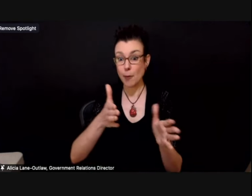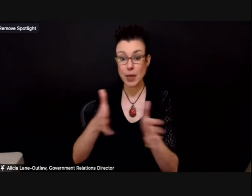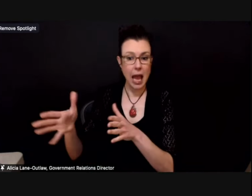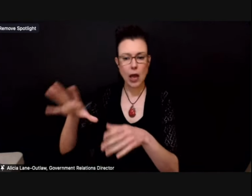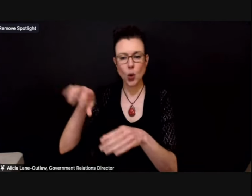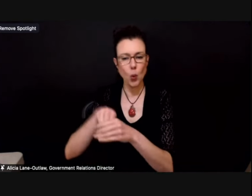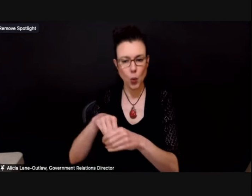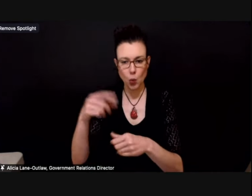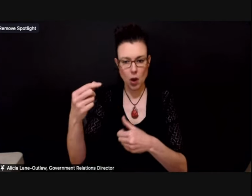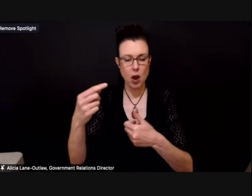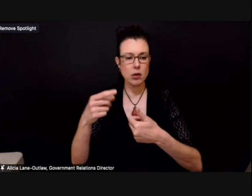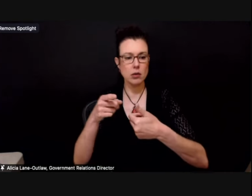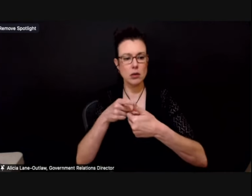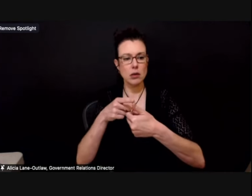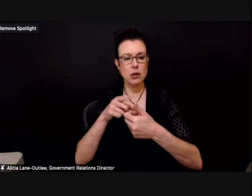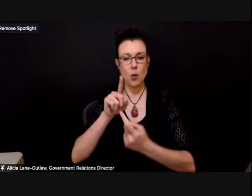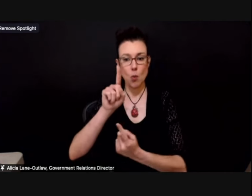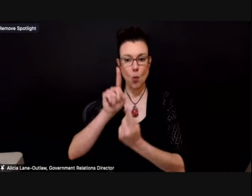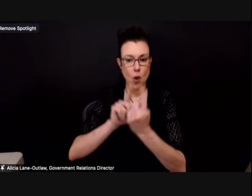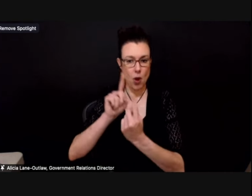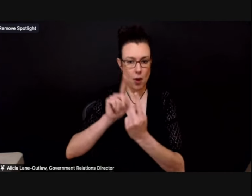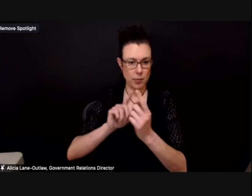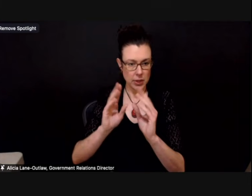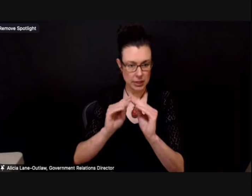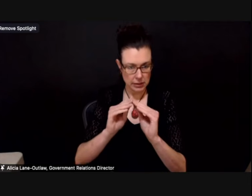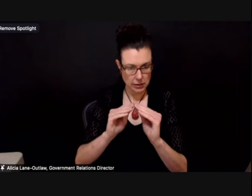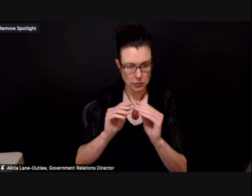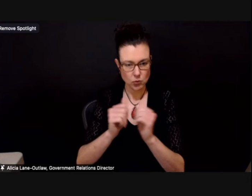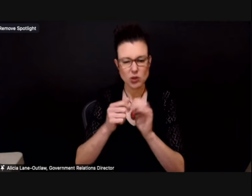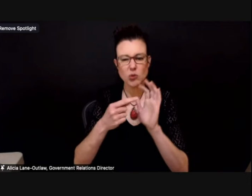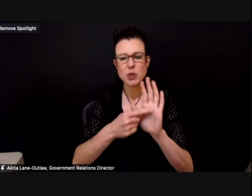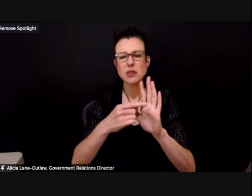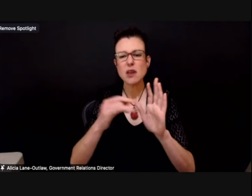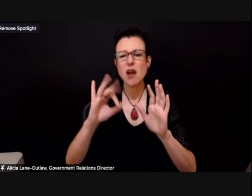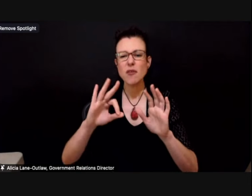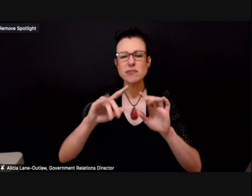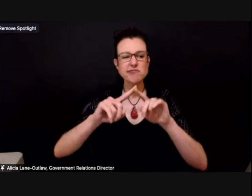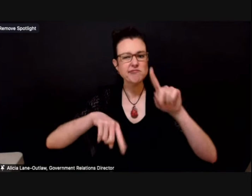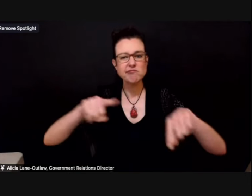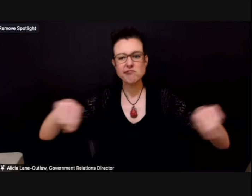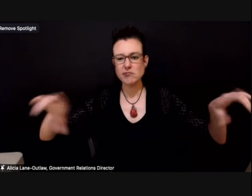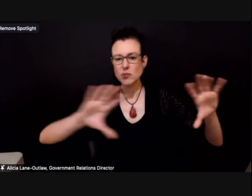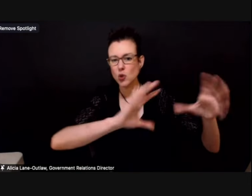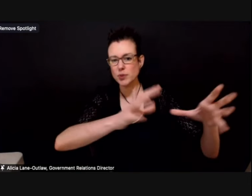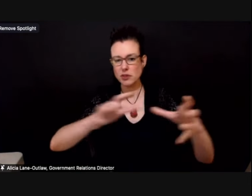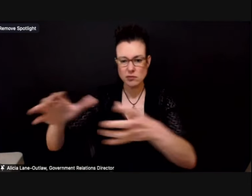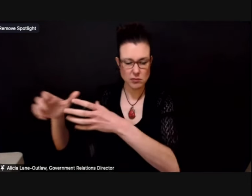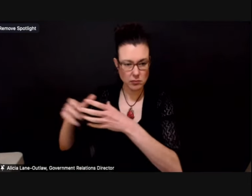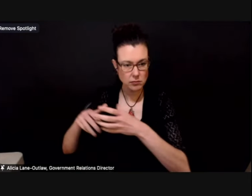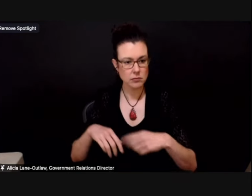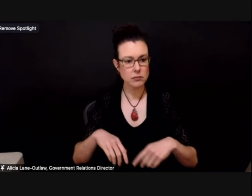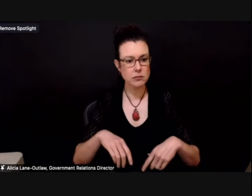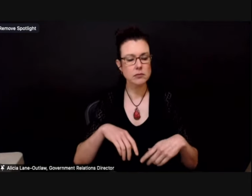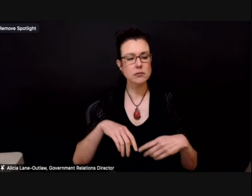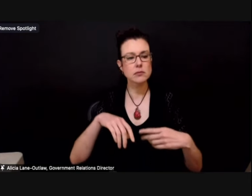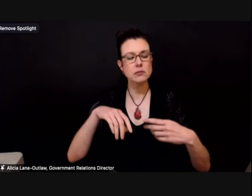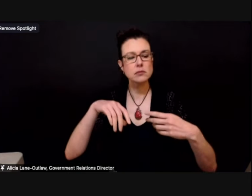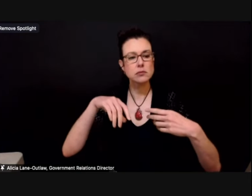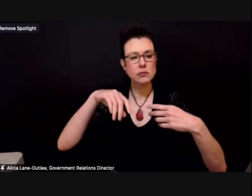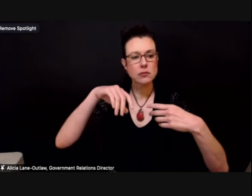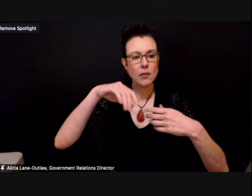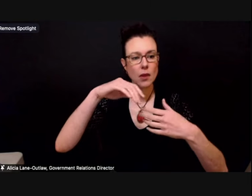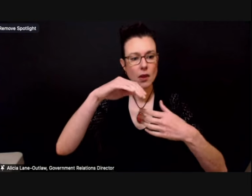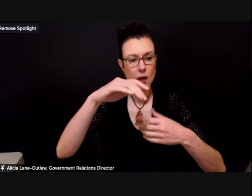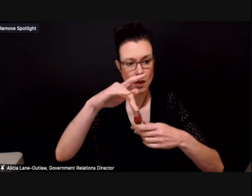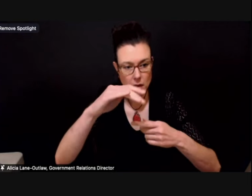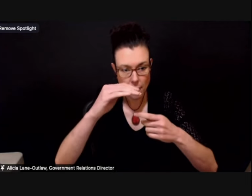1:1 meetings with representatives of various stakeholder groups